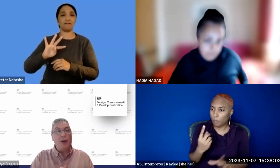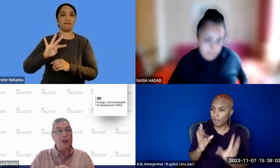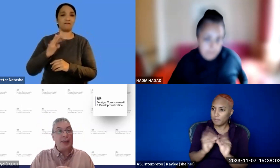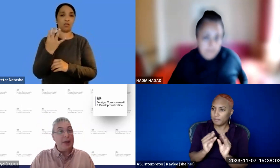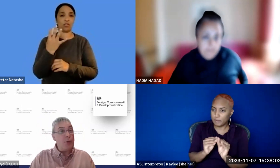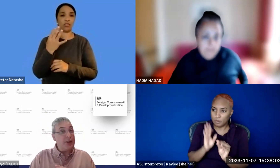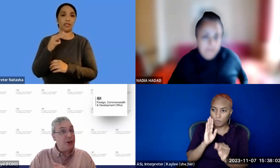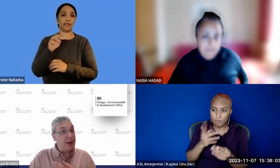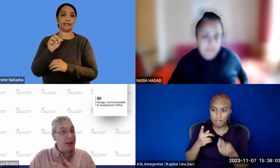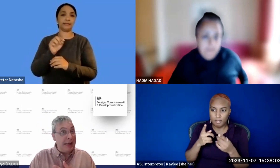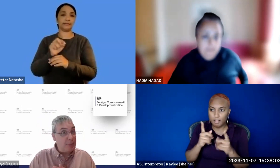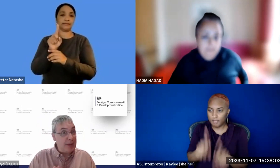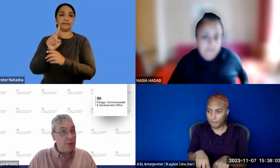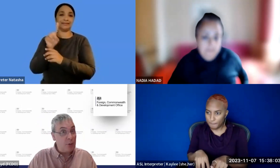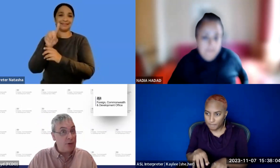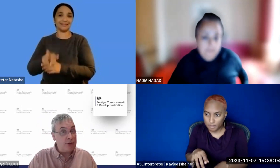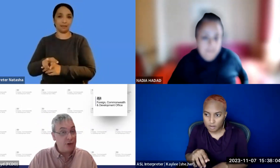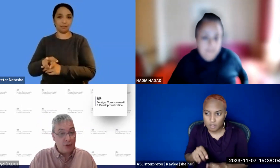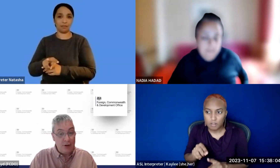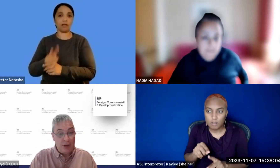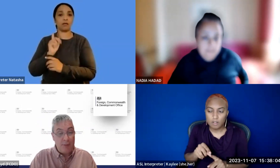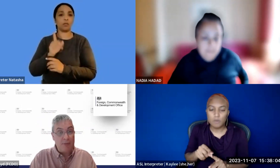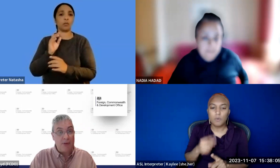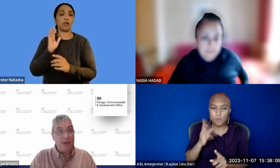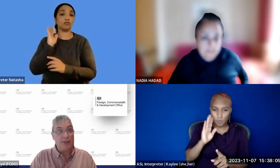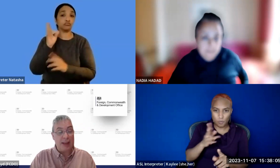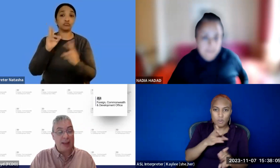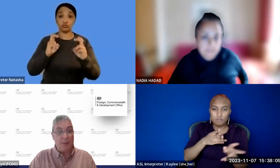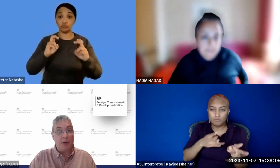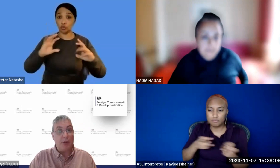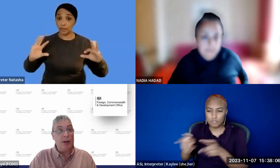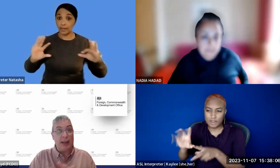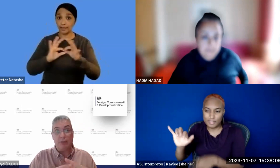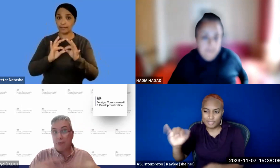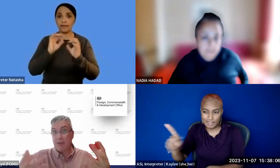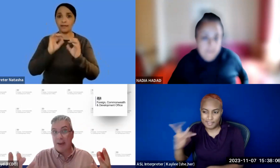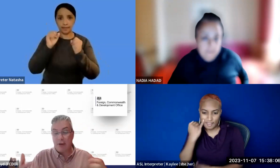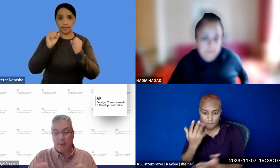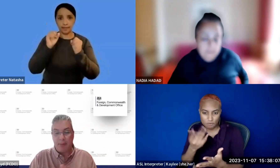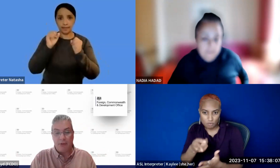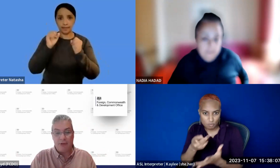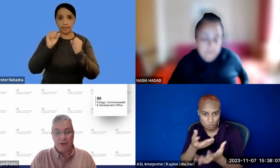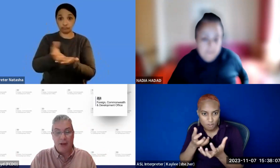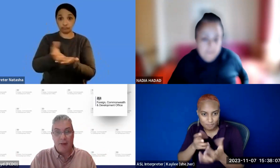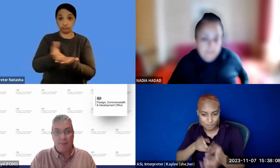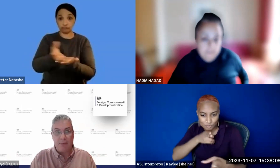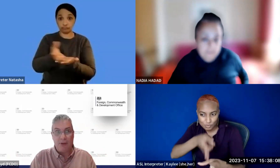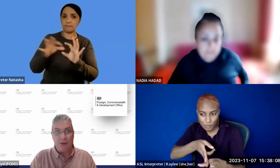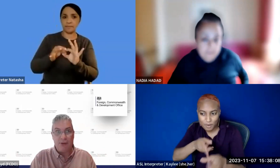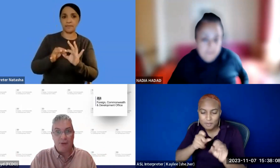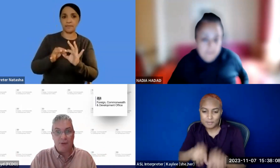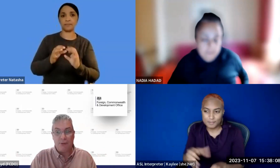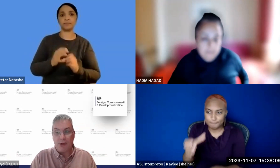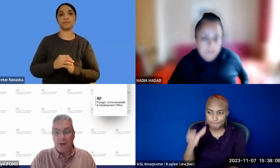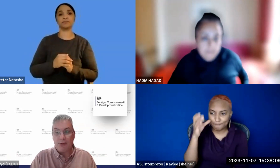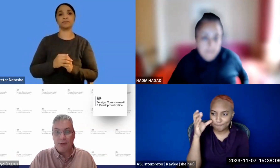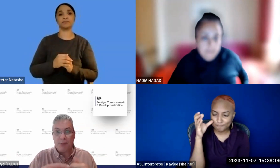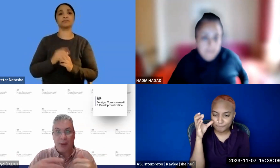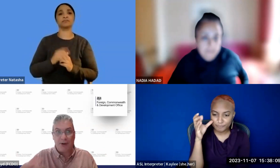We can share that link so you can join. It will be fantastic to hear about people's best practices,